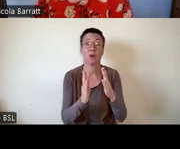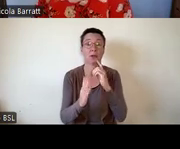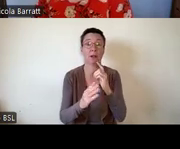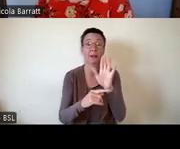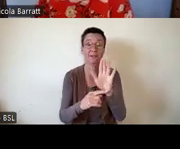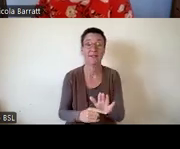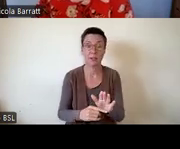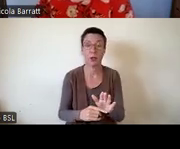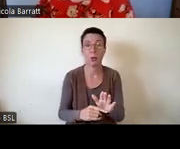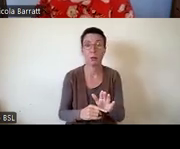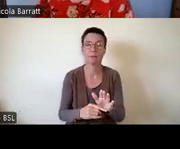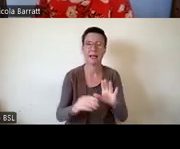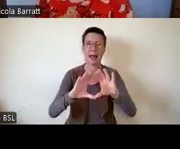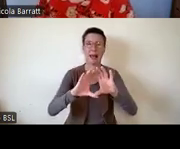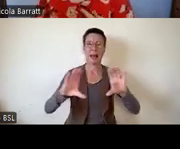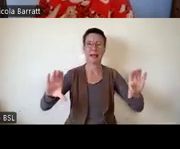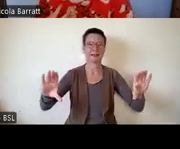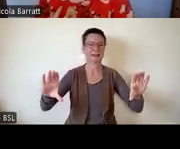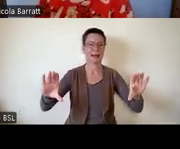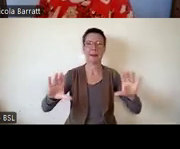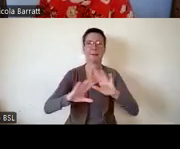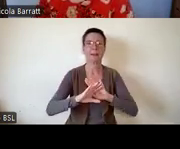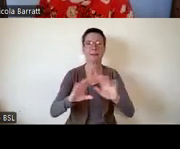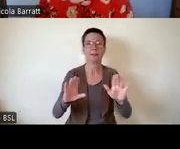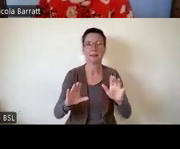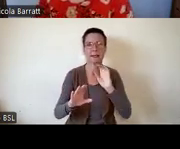Landscape video doesn't get rewarded in the same way.